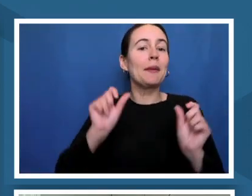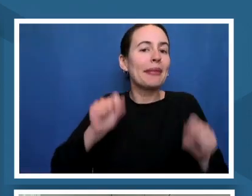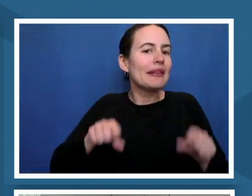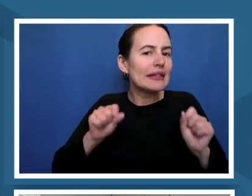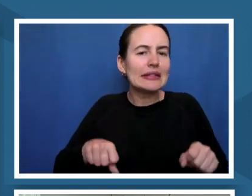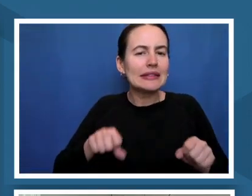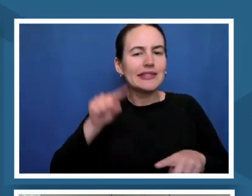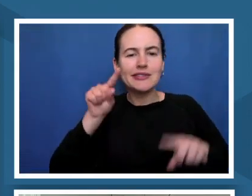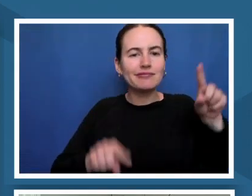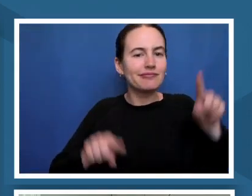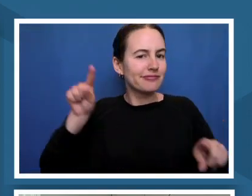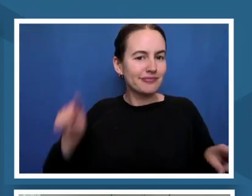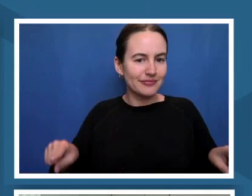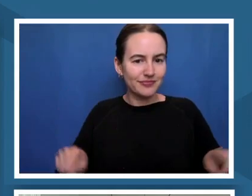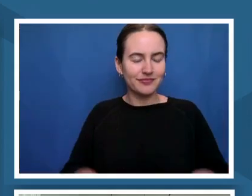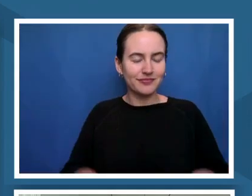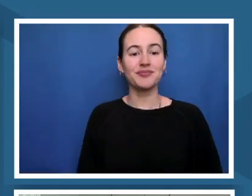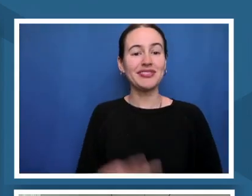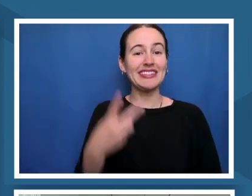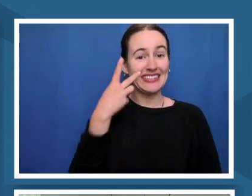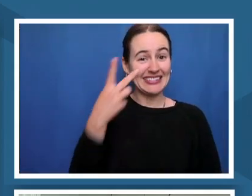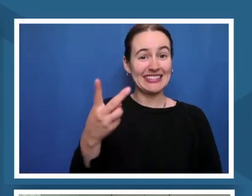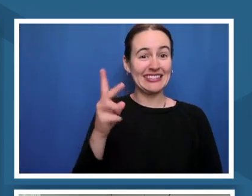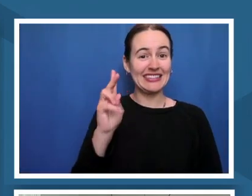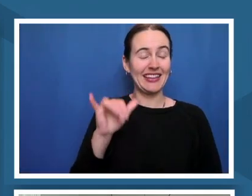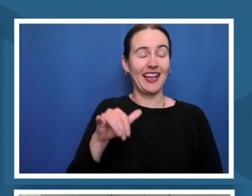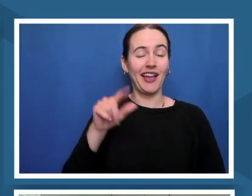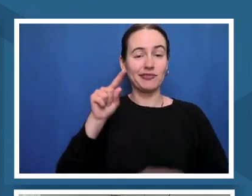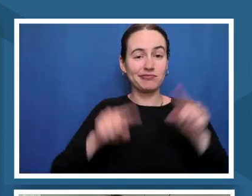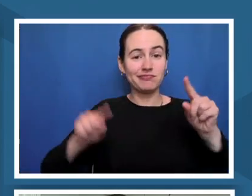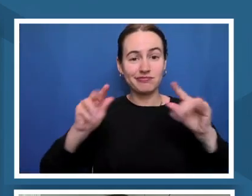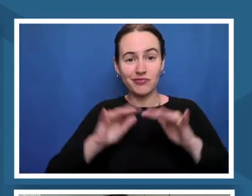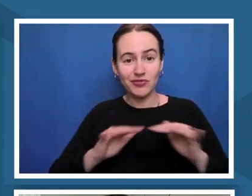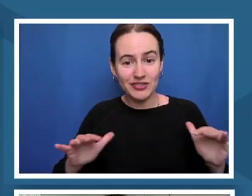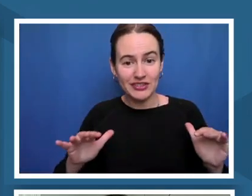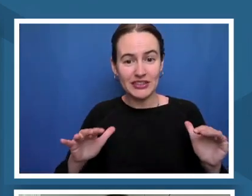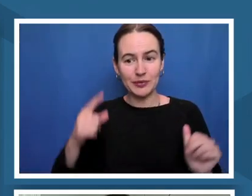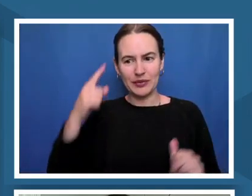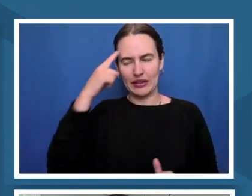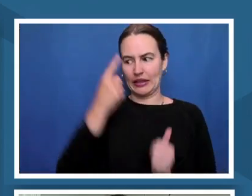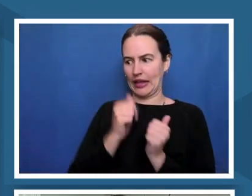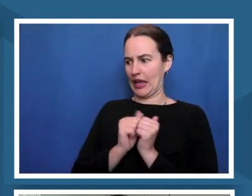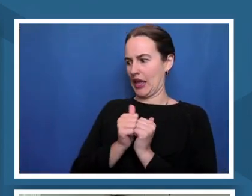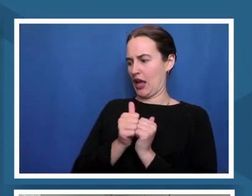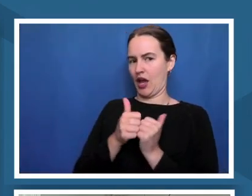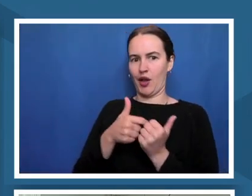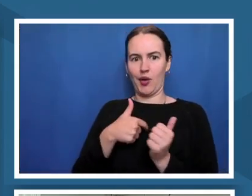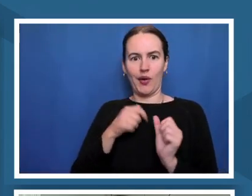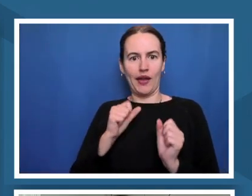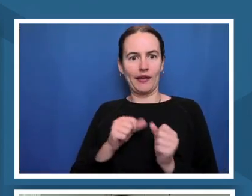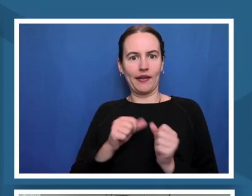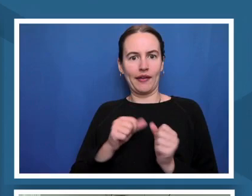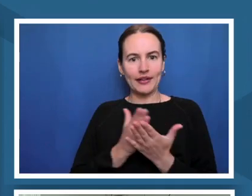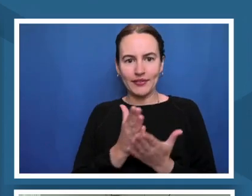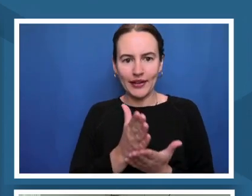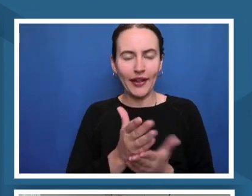all of that variety and might feel like well how in the world am i going to navigate